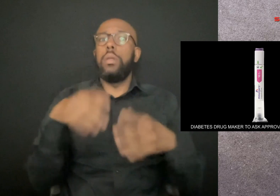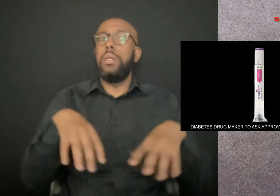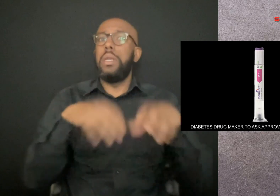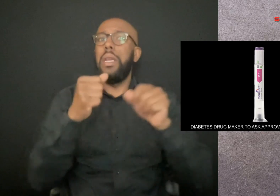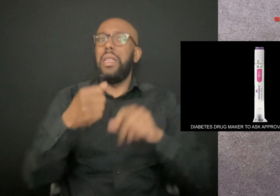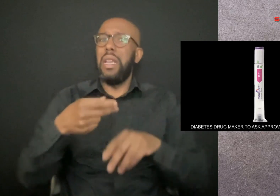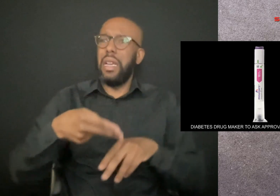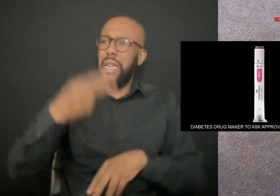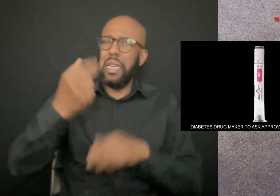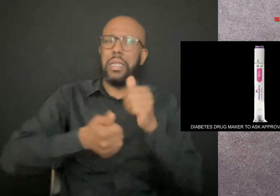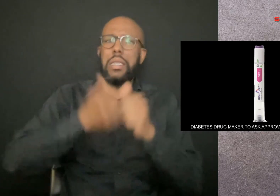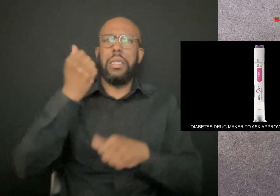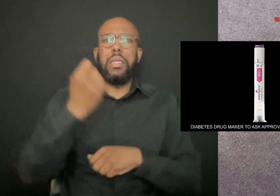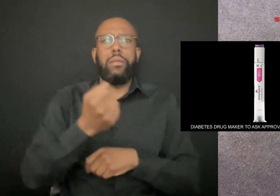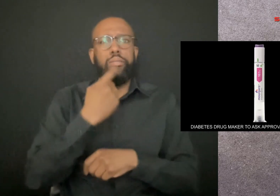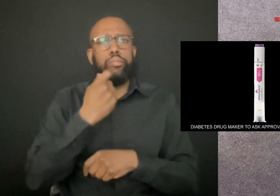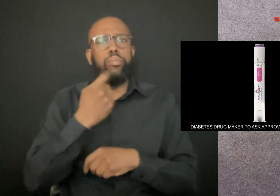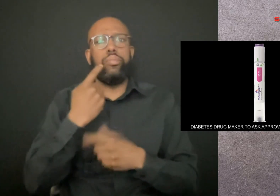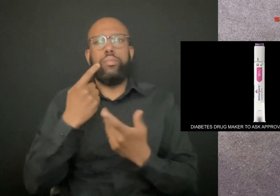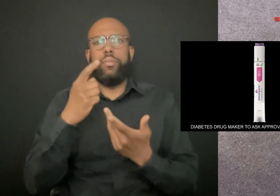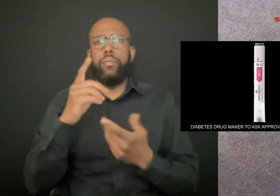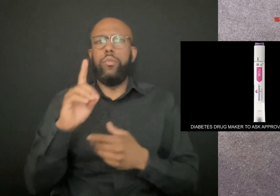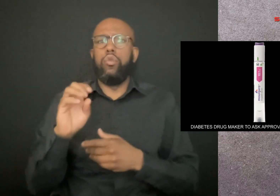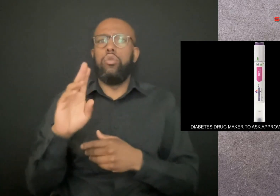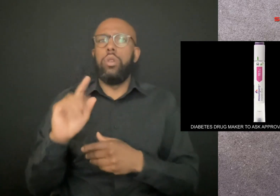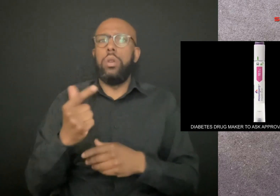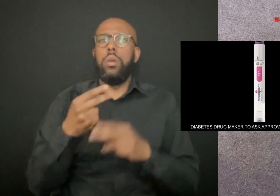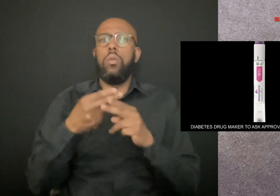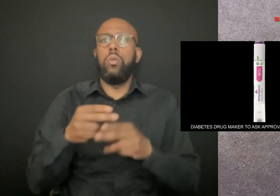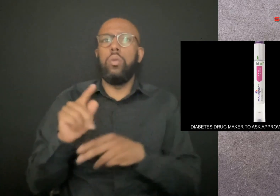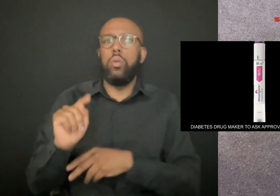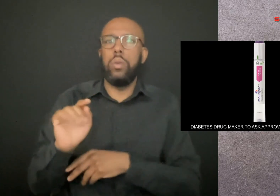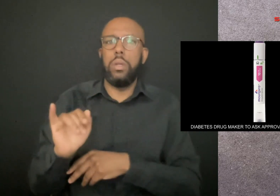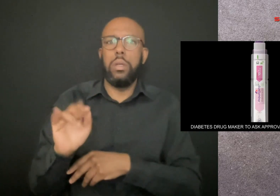Those who took the highest dose of terepatide for a year and a half.